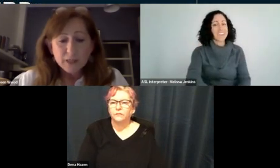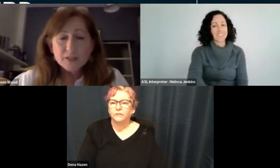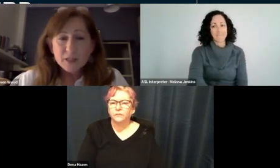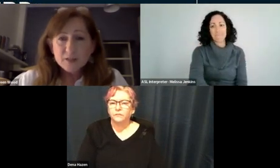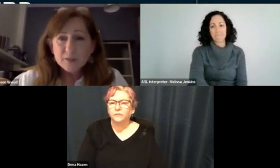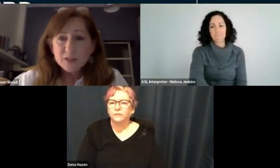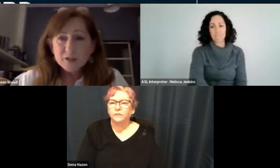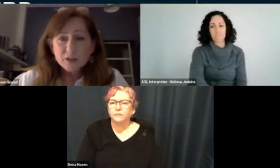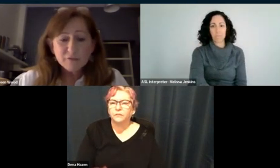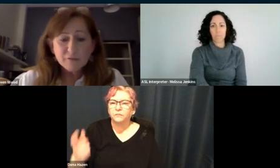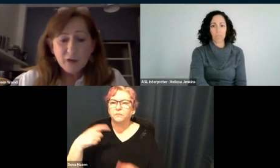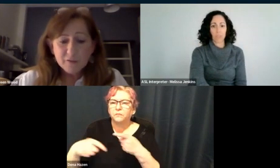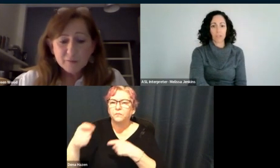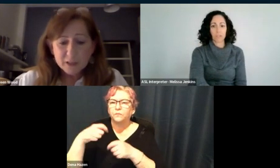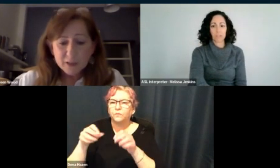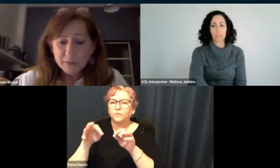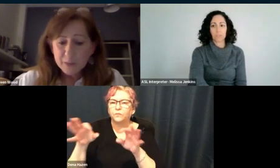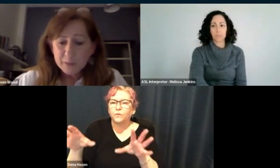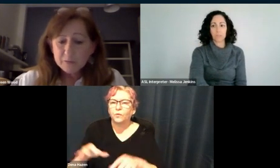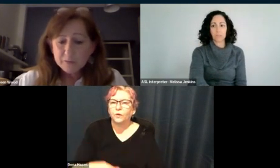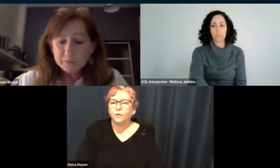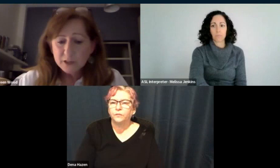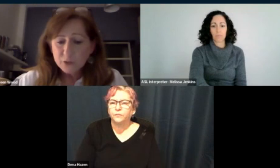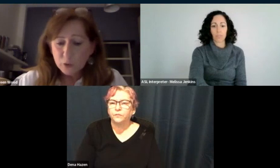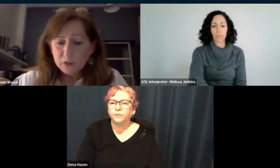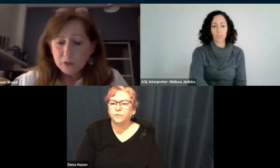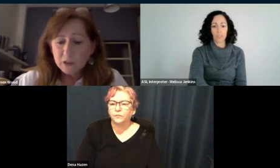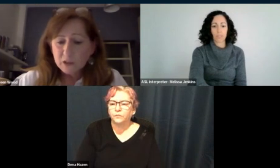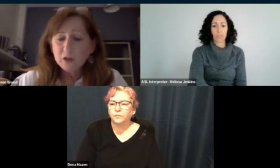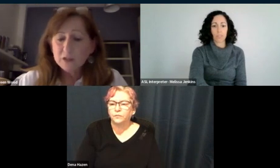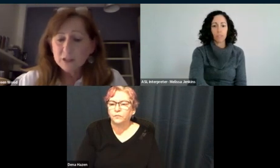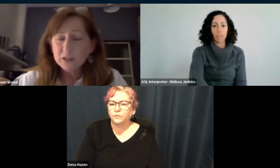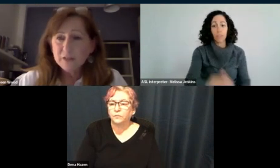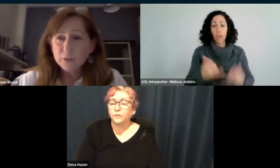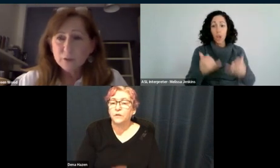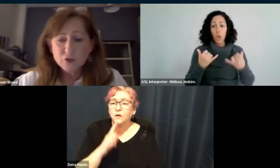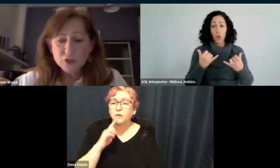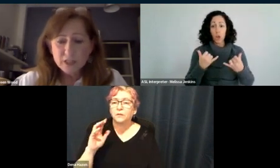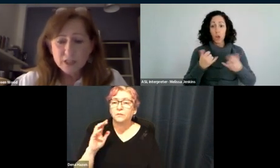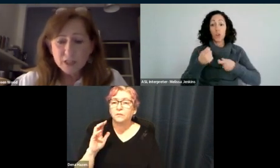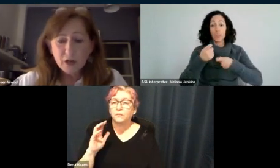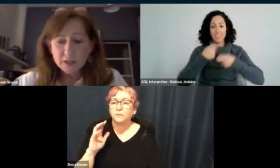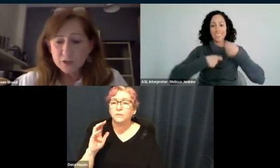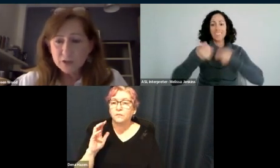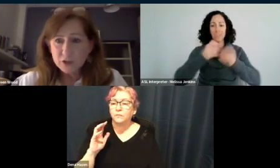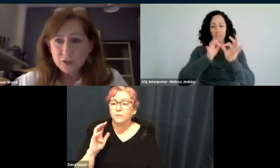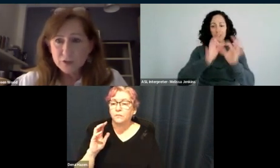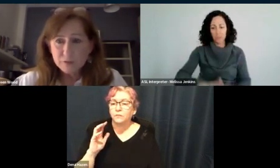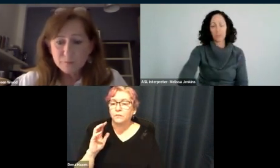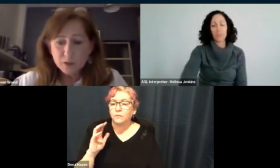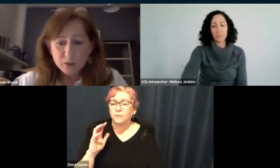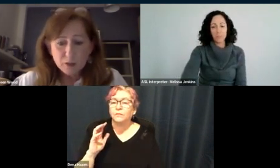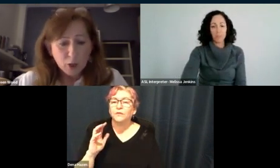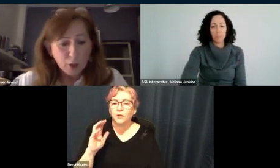It is estimated that five million people in the world are currently living with genetic eye conditions,